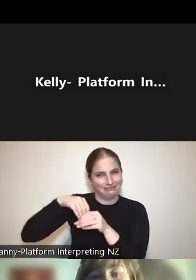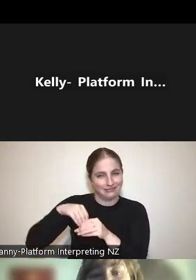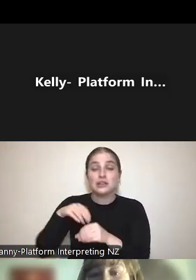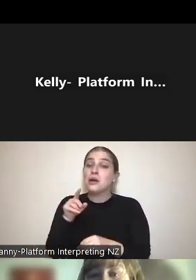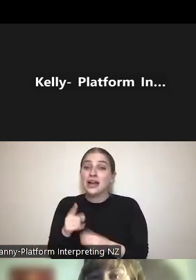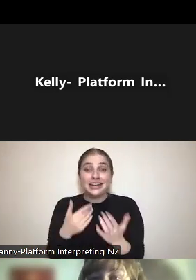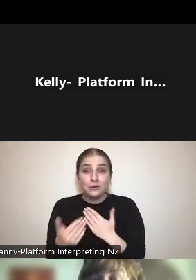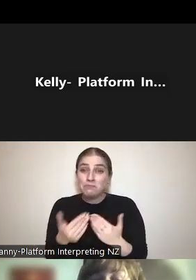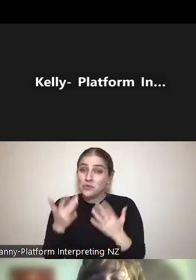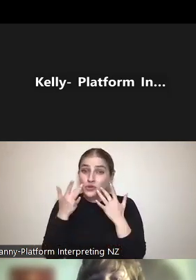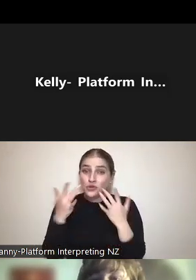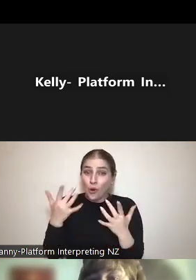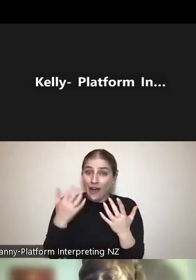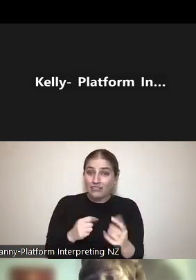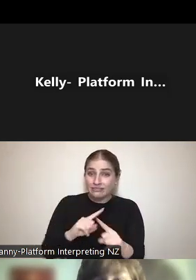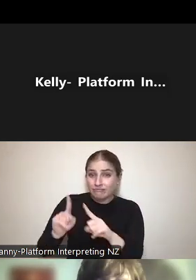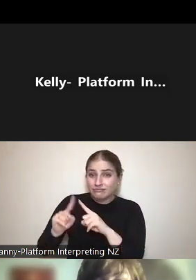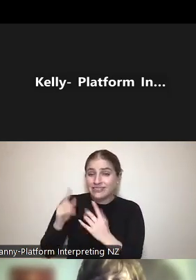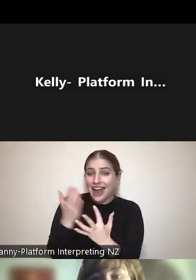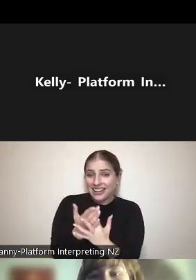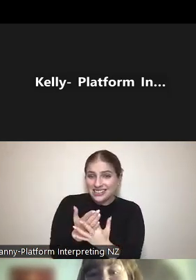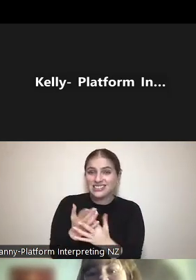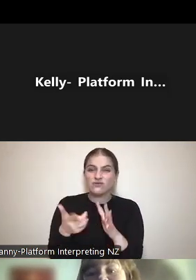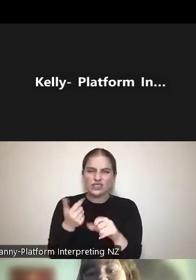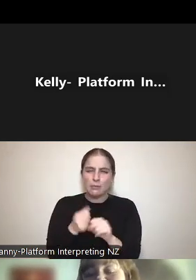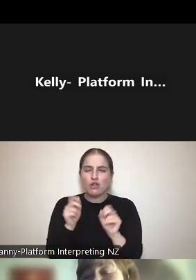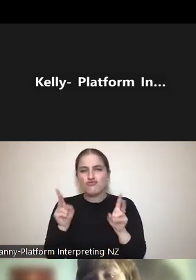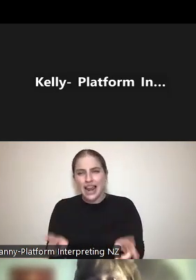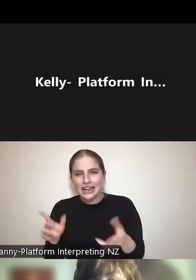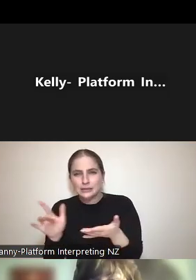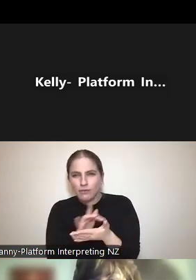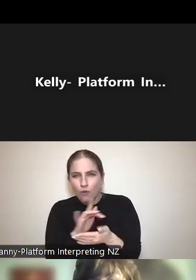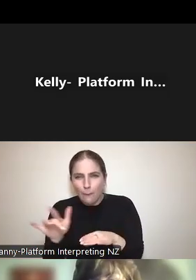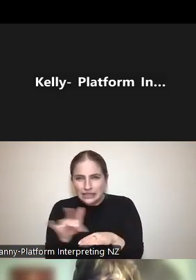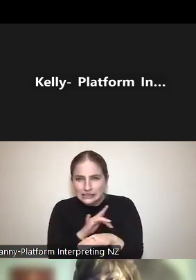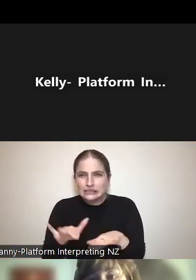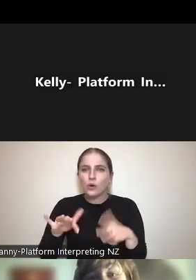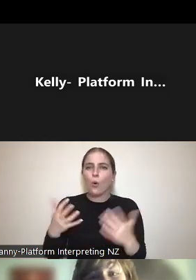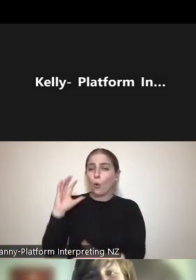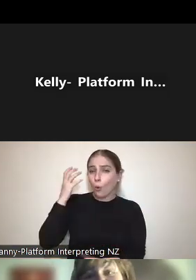Or have, relaxed performances, or audio description, or signing,